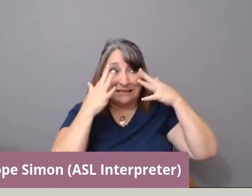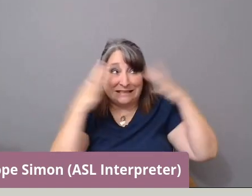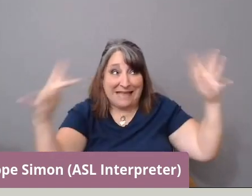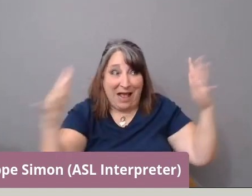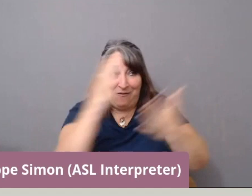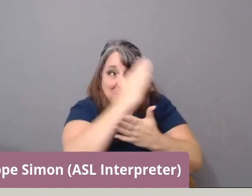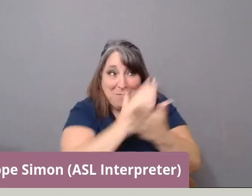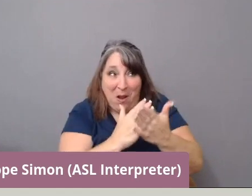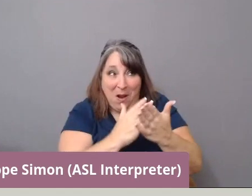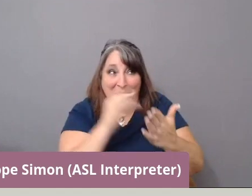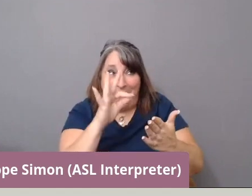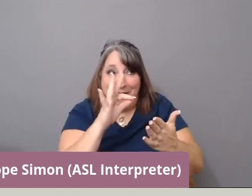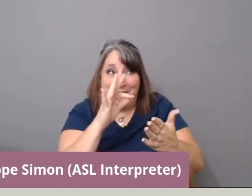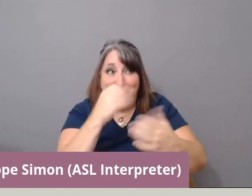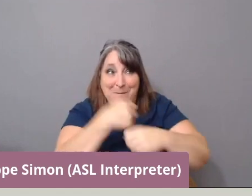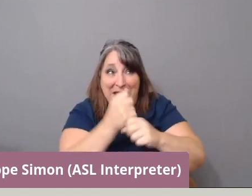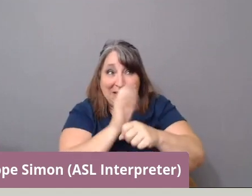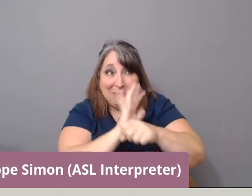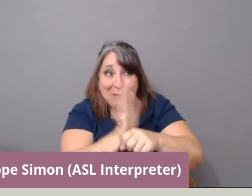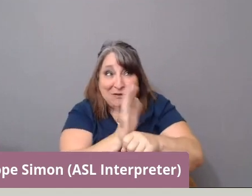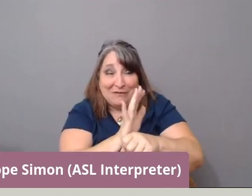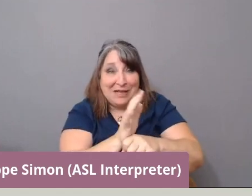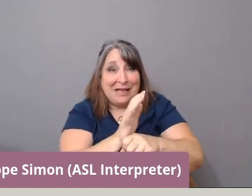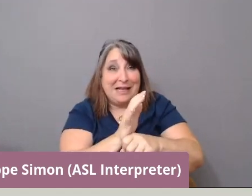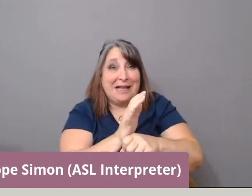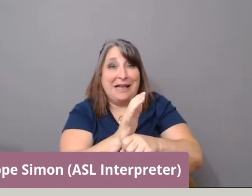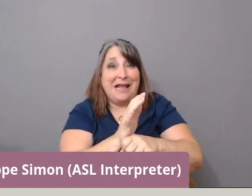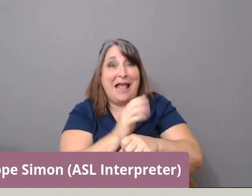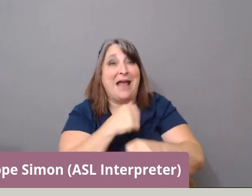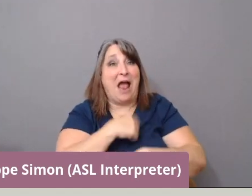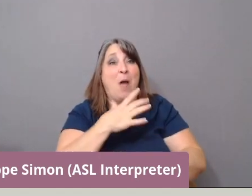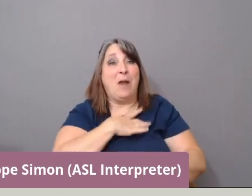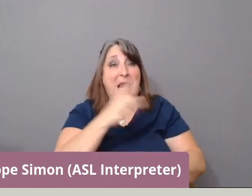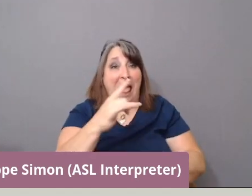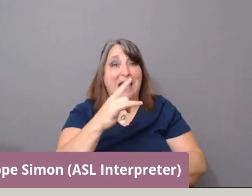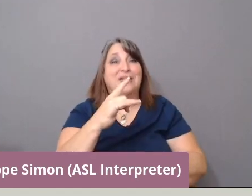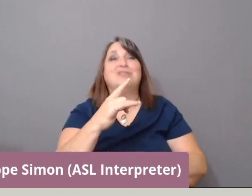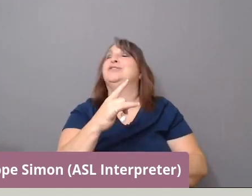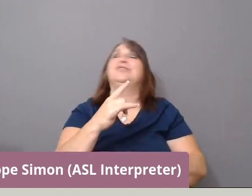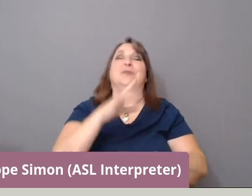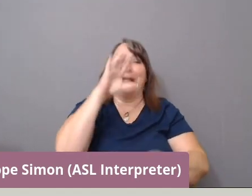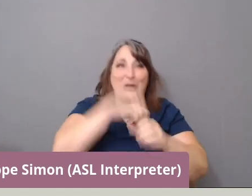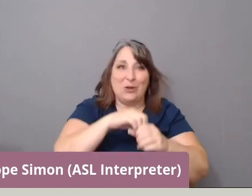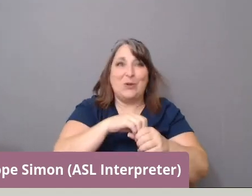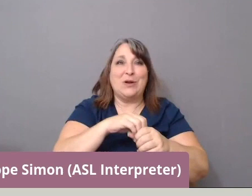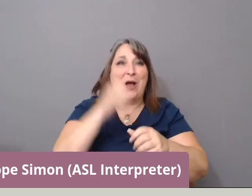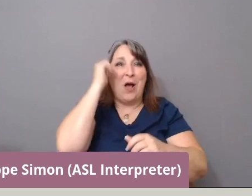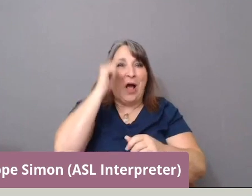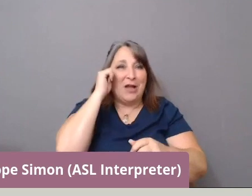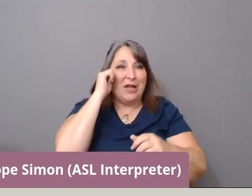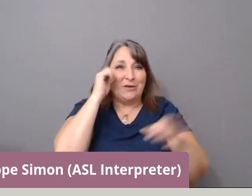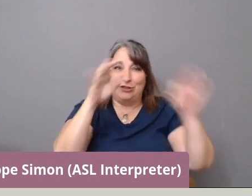and doesn't want to make-- would like to make an audio description that doesn't suck?